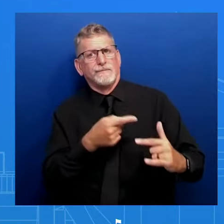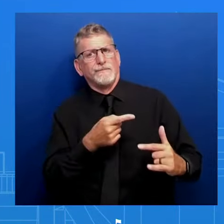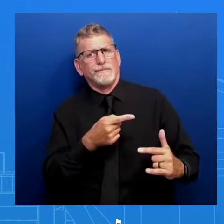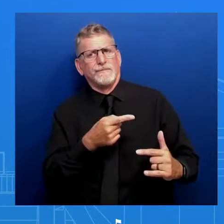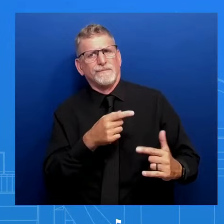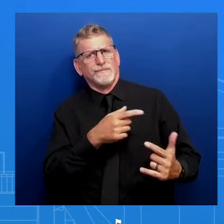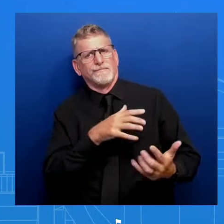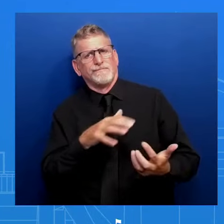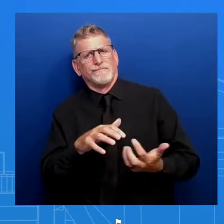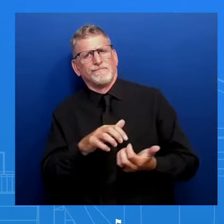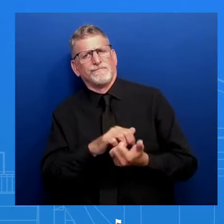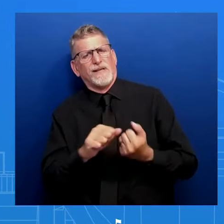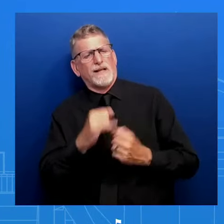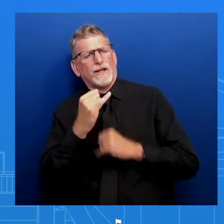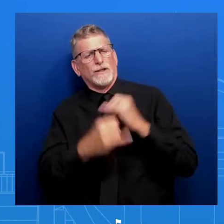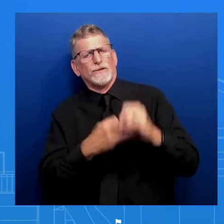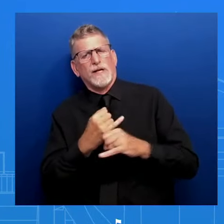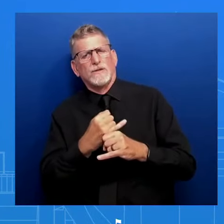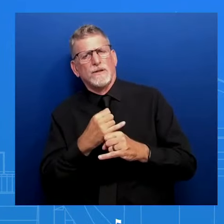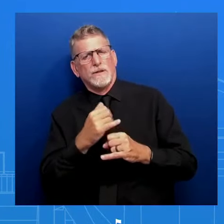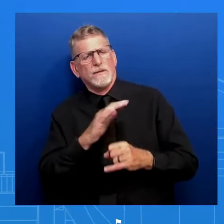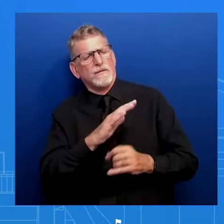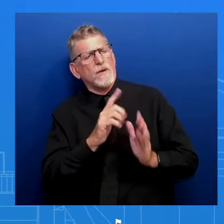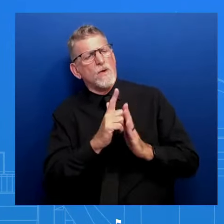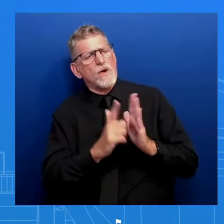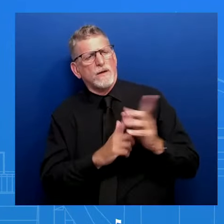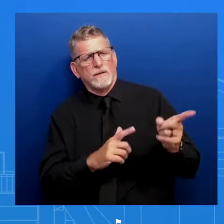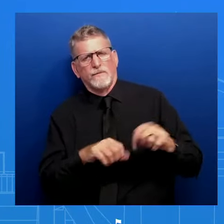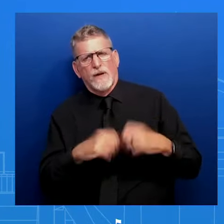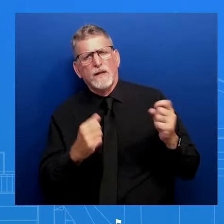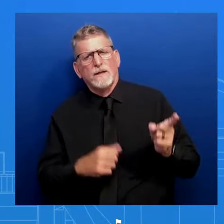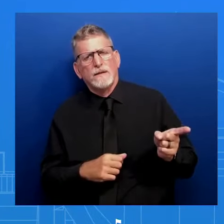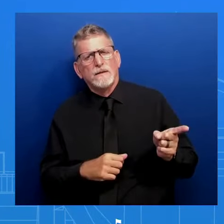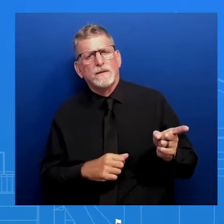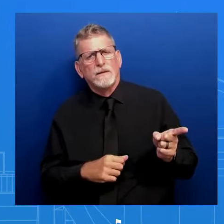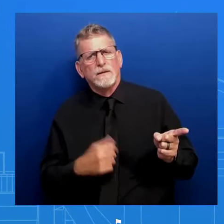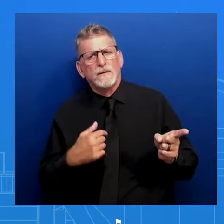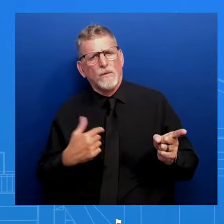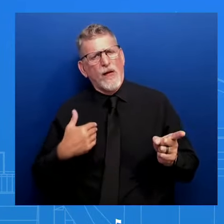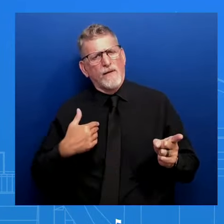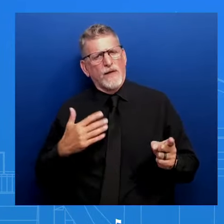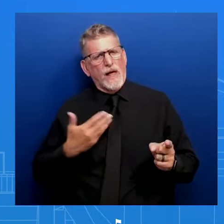So, we remain focused on -- on the mission to defeat ISIS, as evidenced by our recent strike